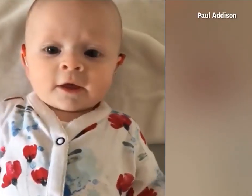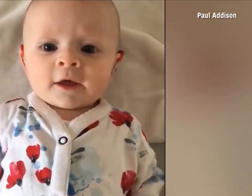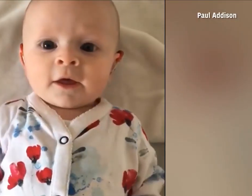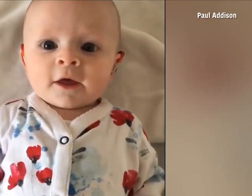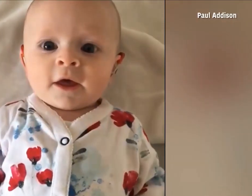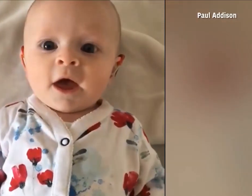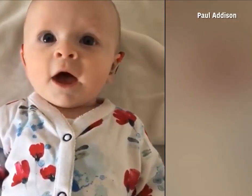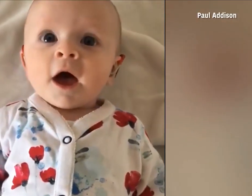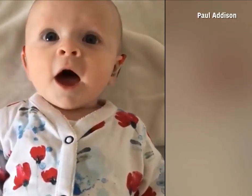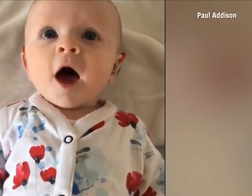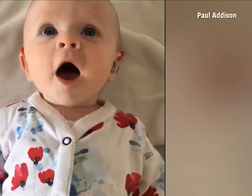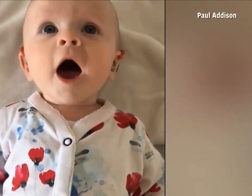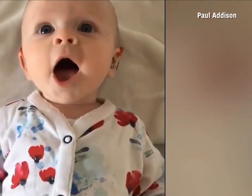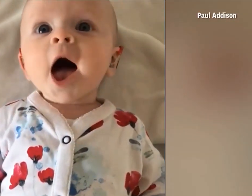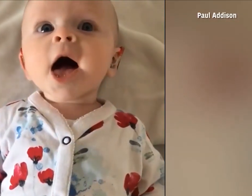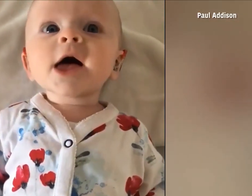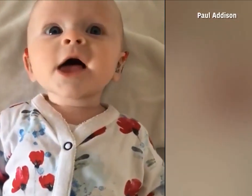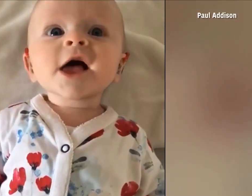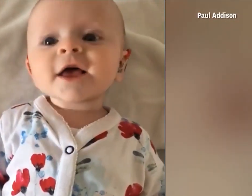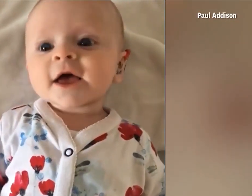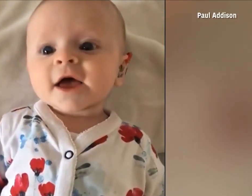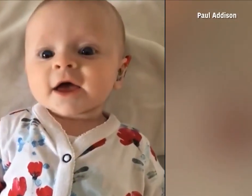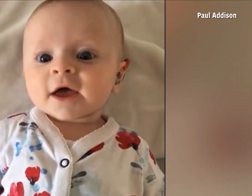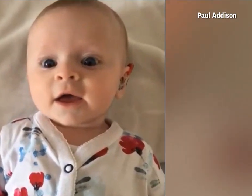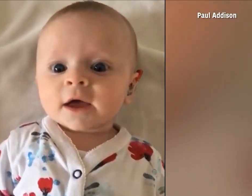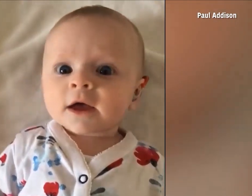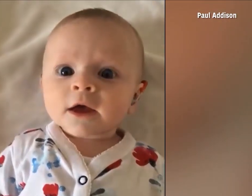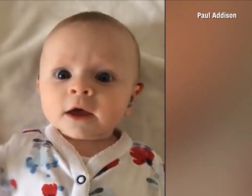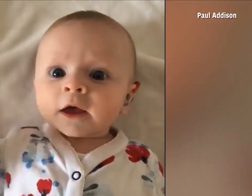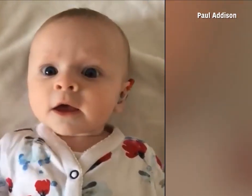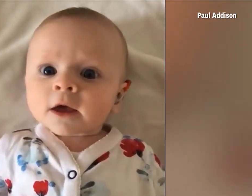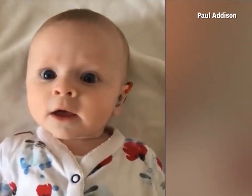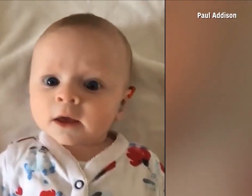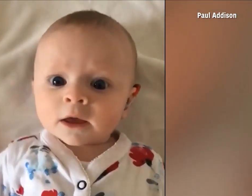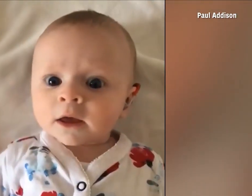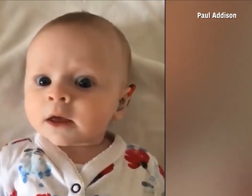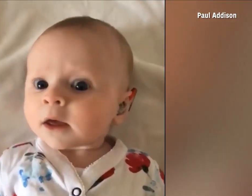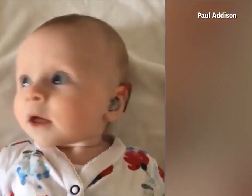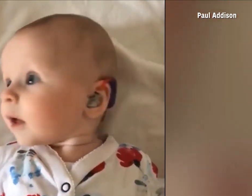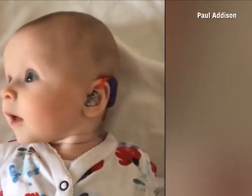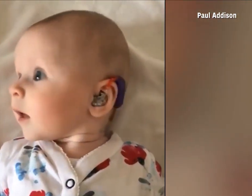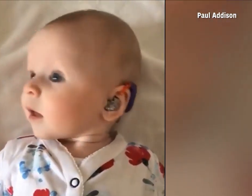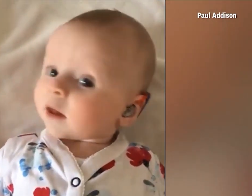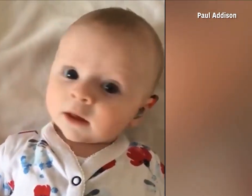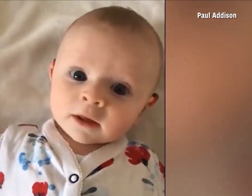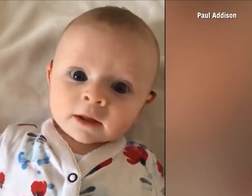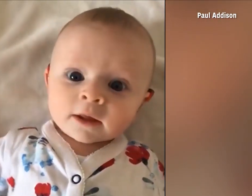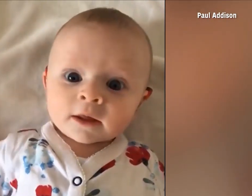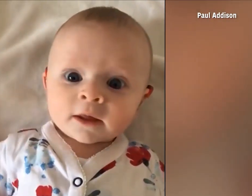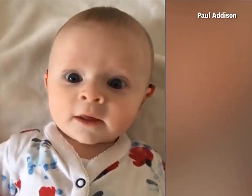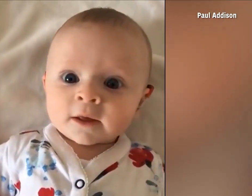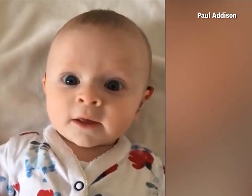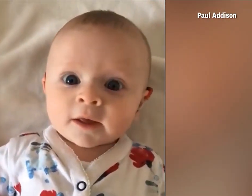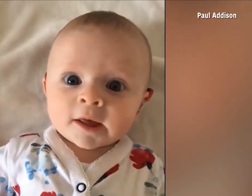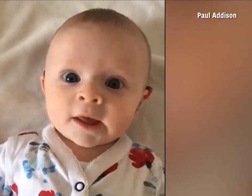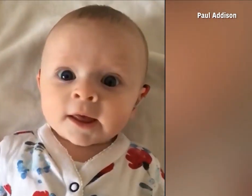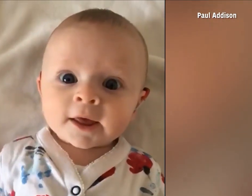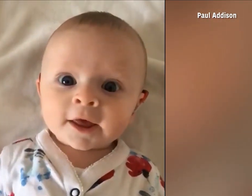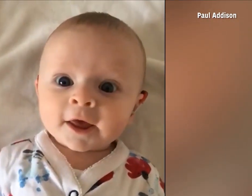Okay just turned your hearing on. Can you say hello to everybody? Can you say hello?